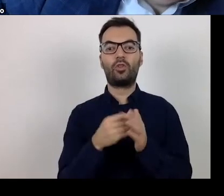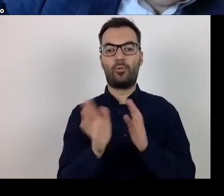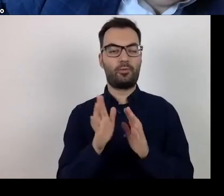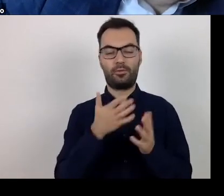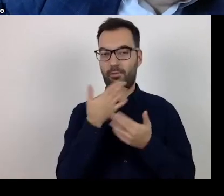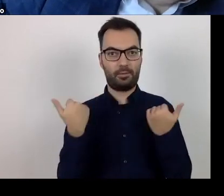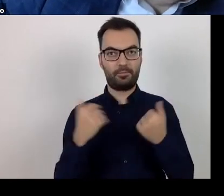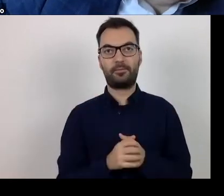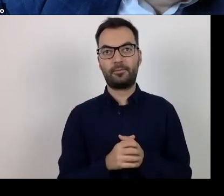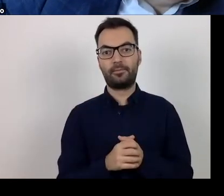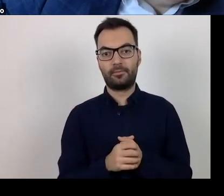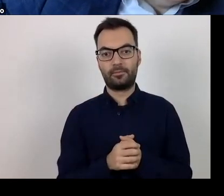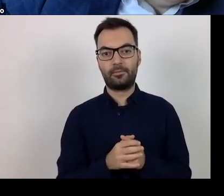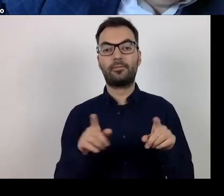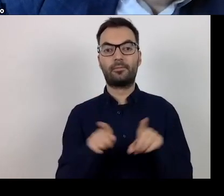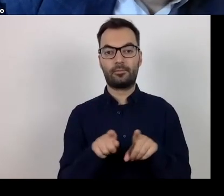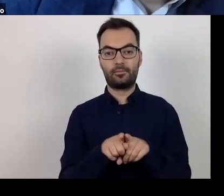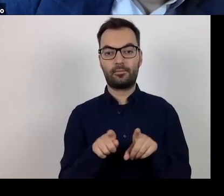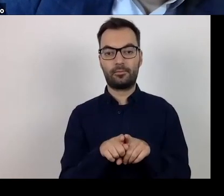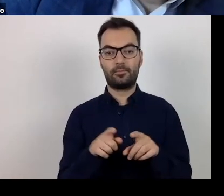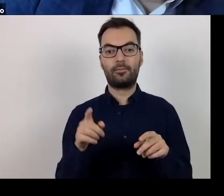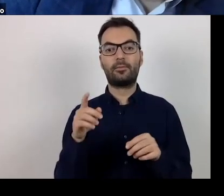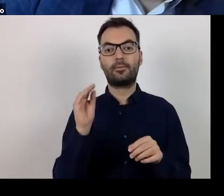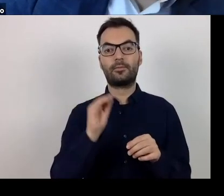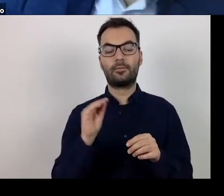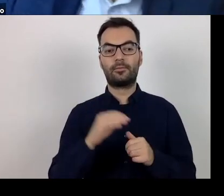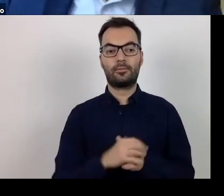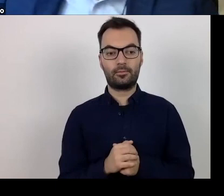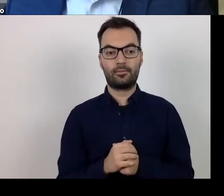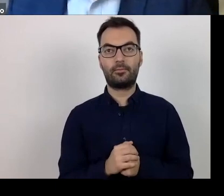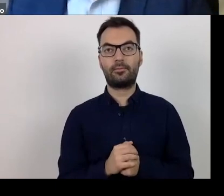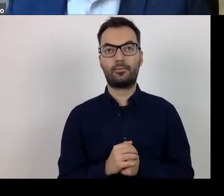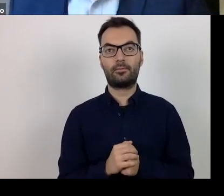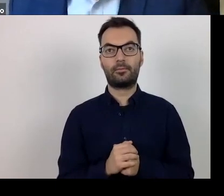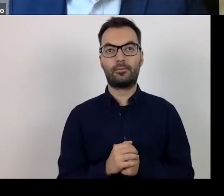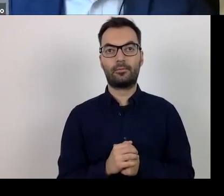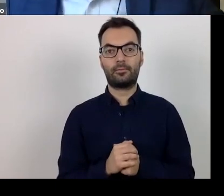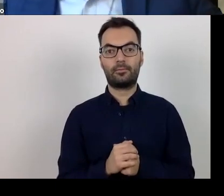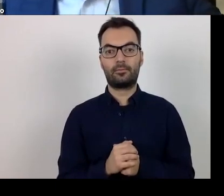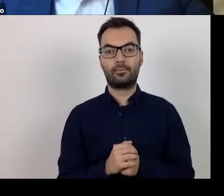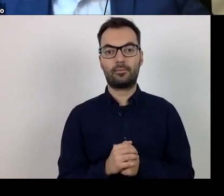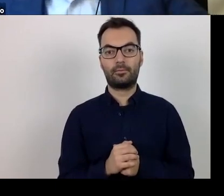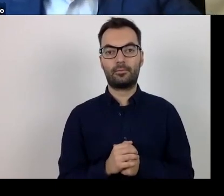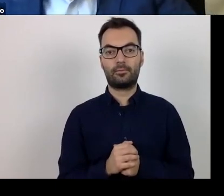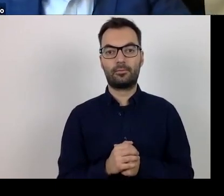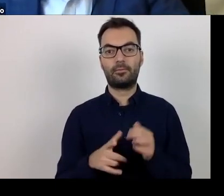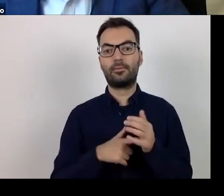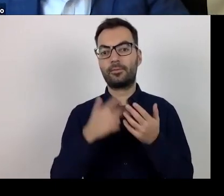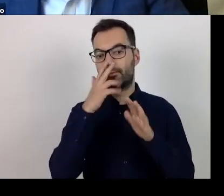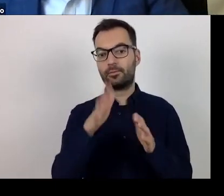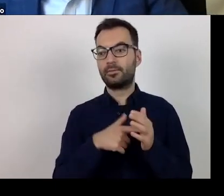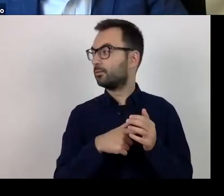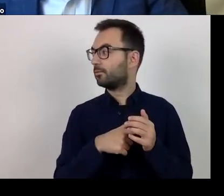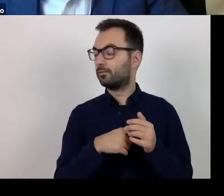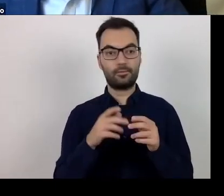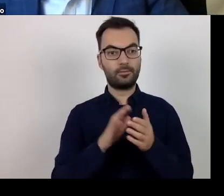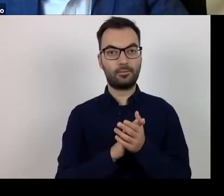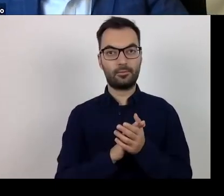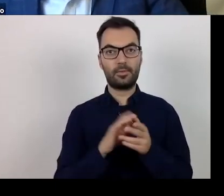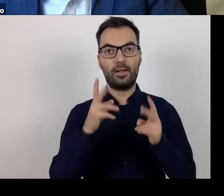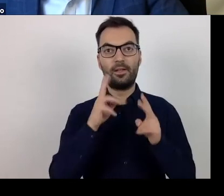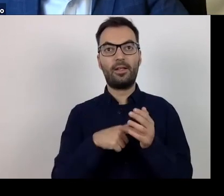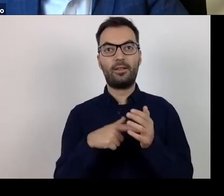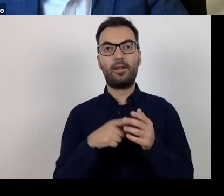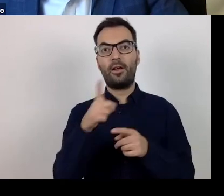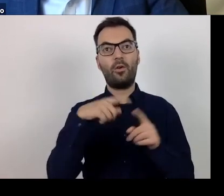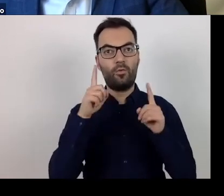That is the proof that, you have listened carefully.